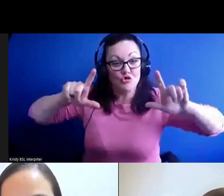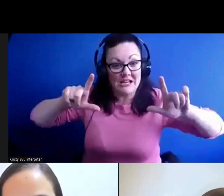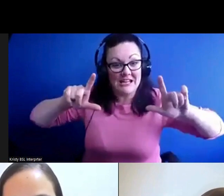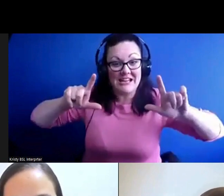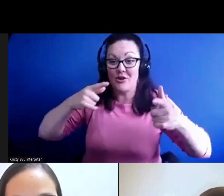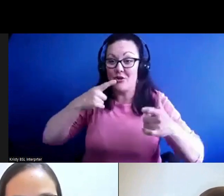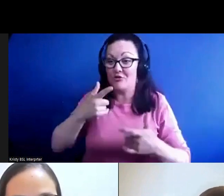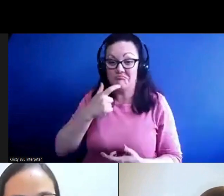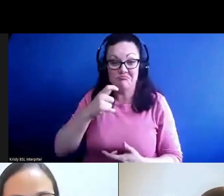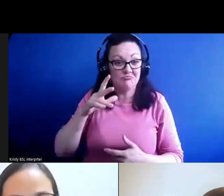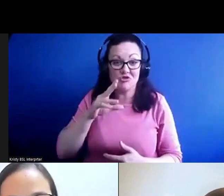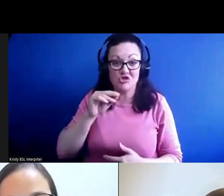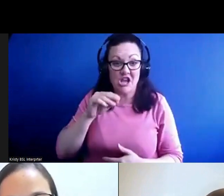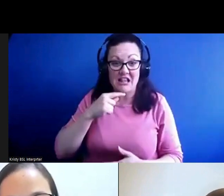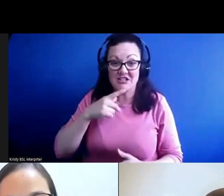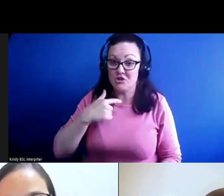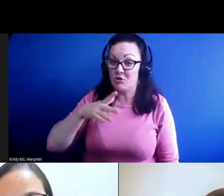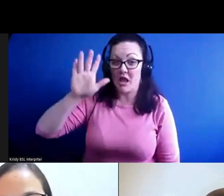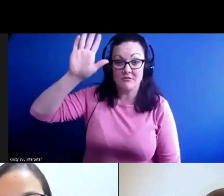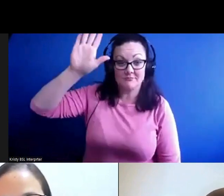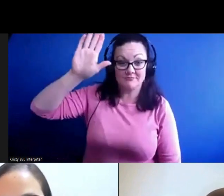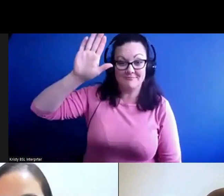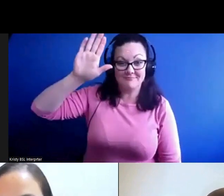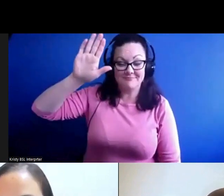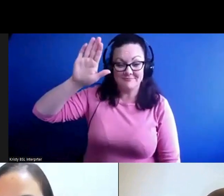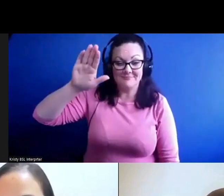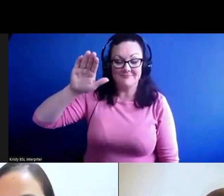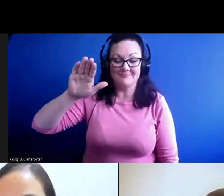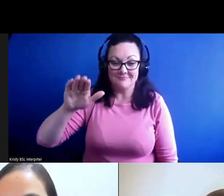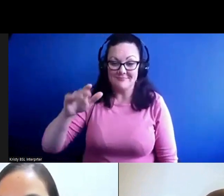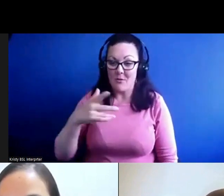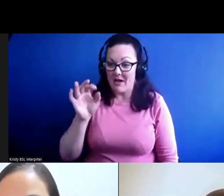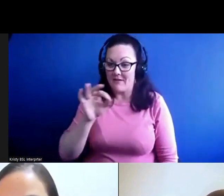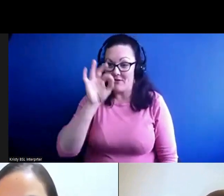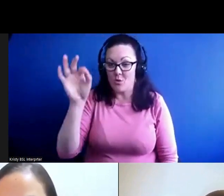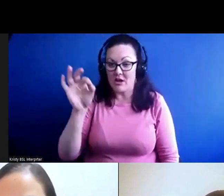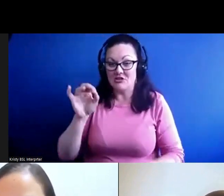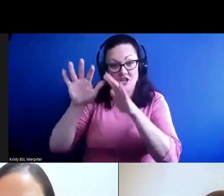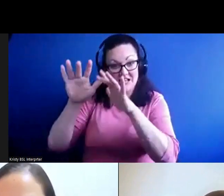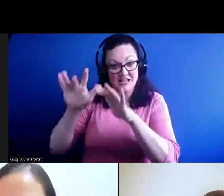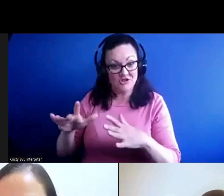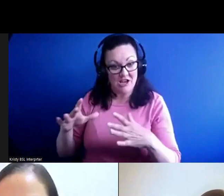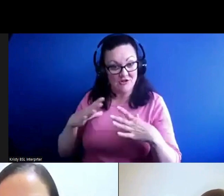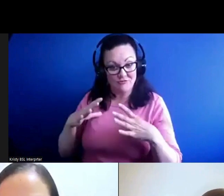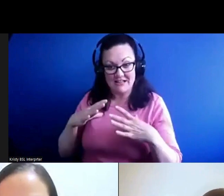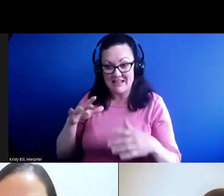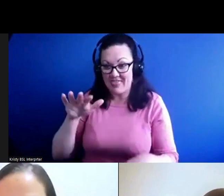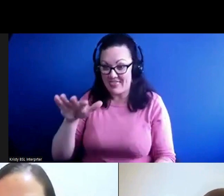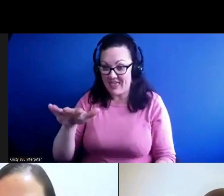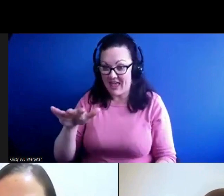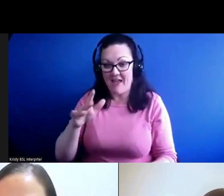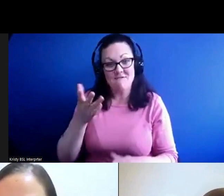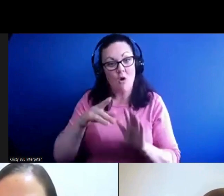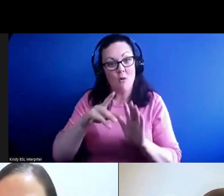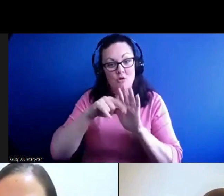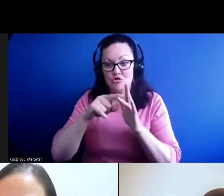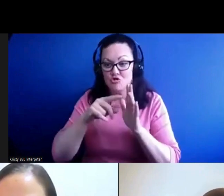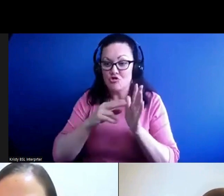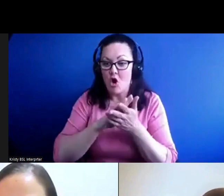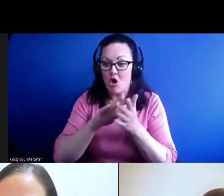us, please do raise you hand. We have a question in the chat already from John. "Do you have a rough suggestion of what